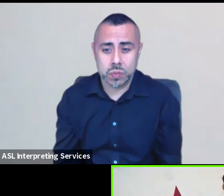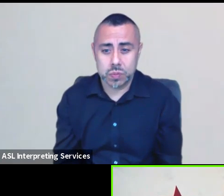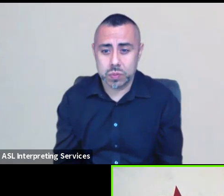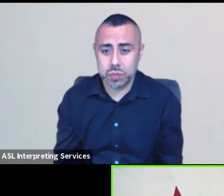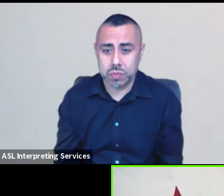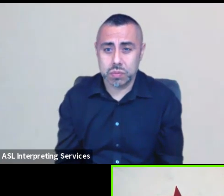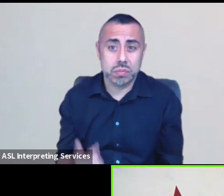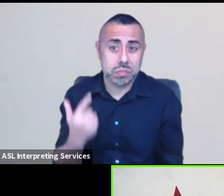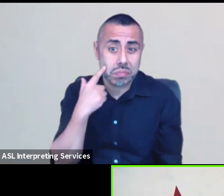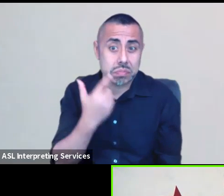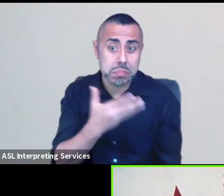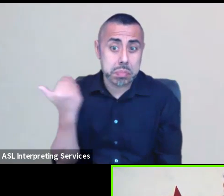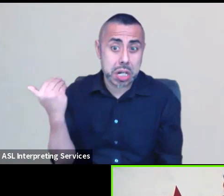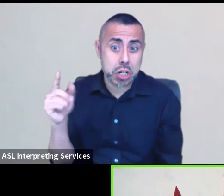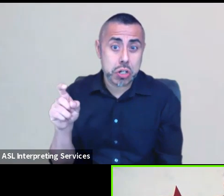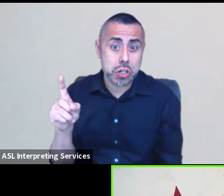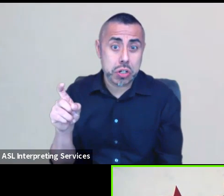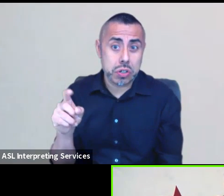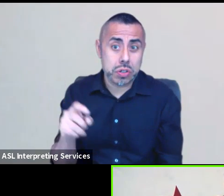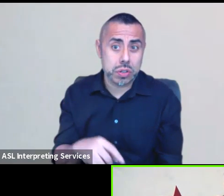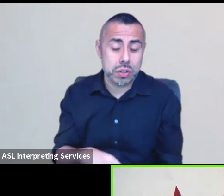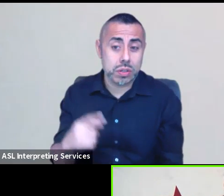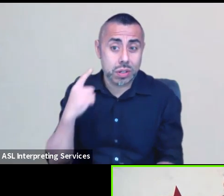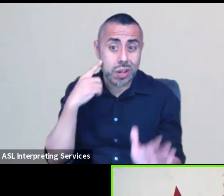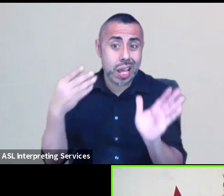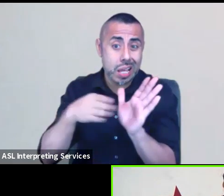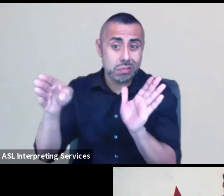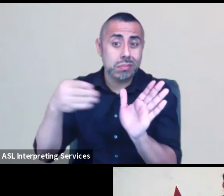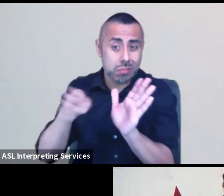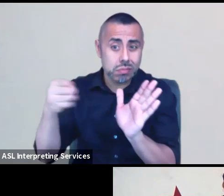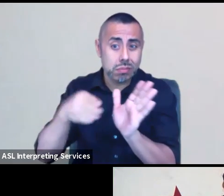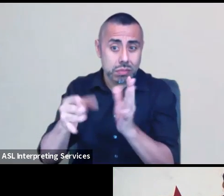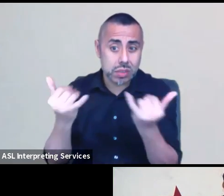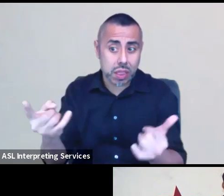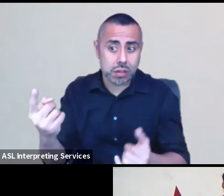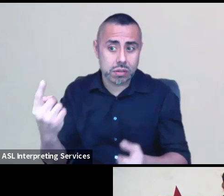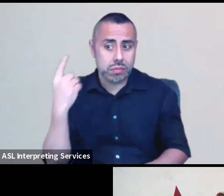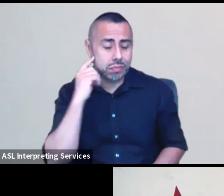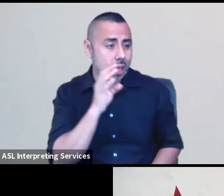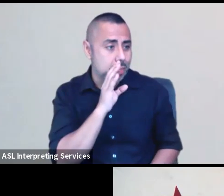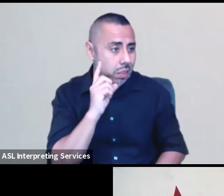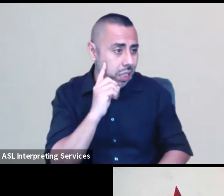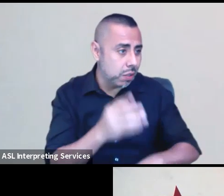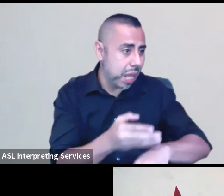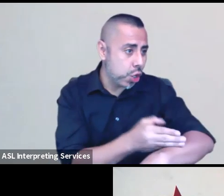Is this better? Is the echo still present? It's better. Okay. Better.